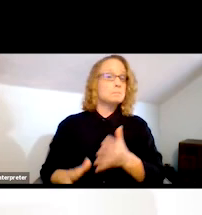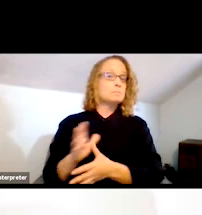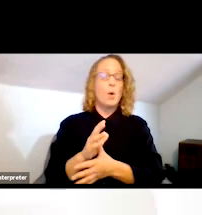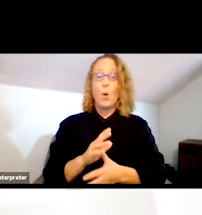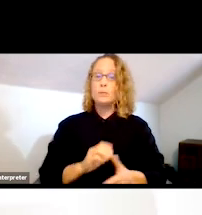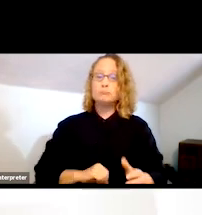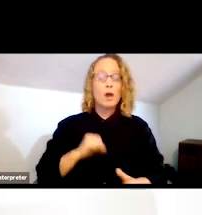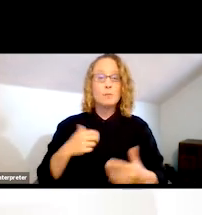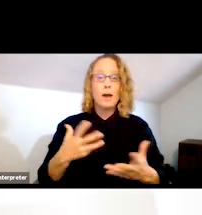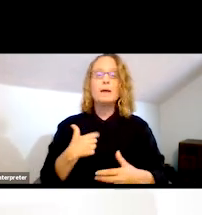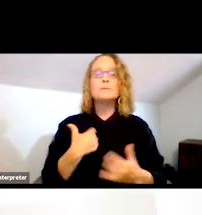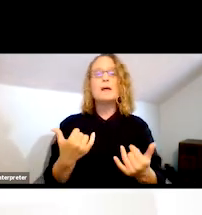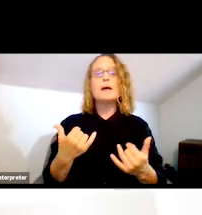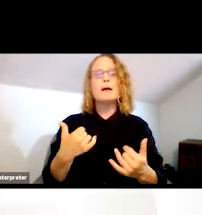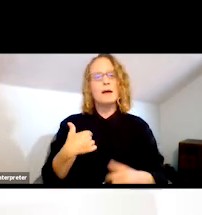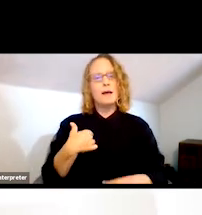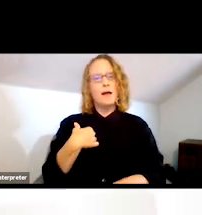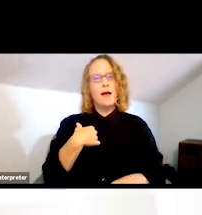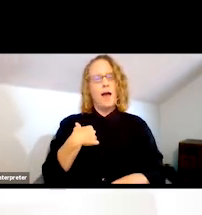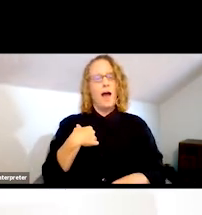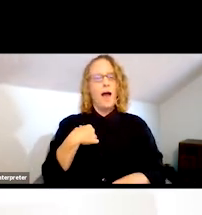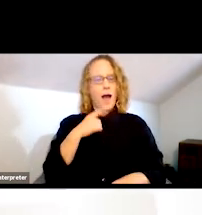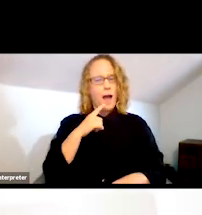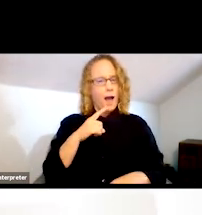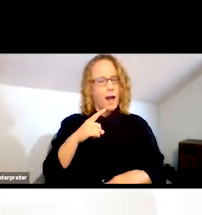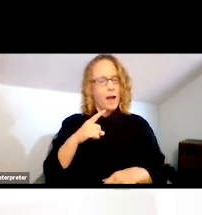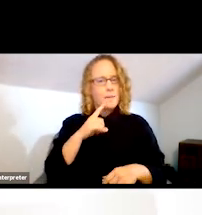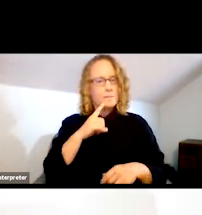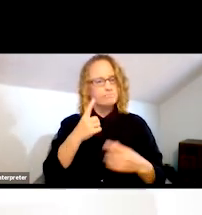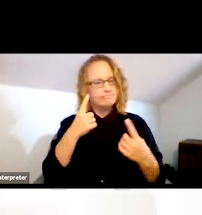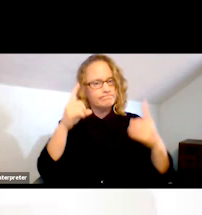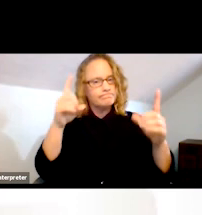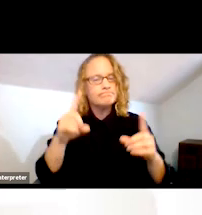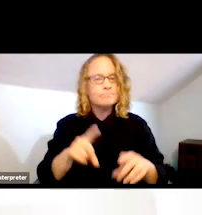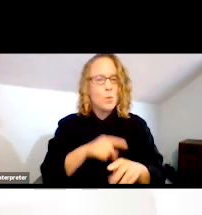and things, and that's okay. I'm grateful and humbled by those